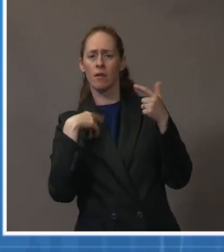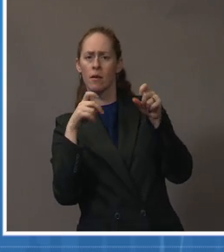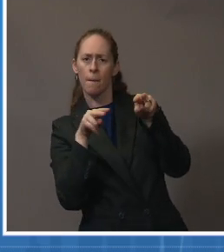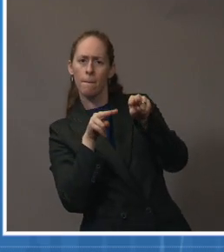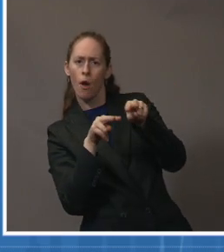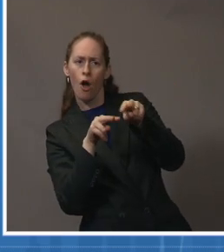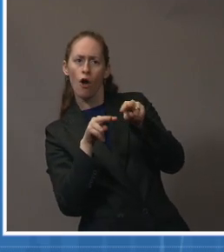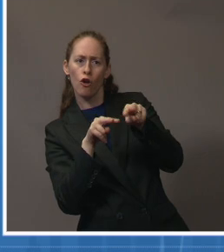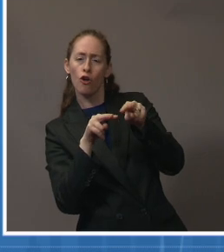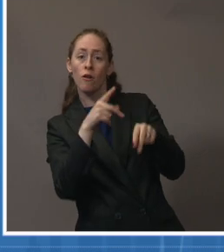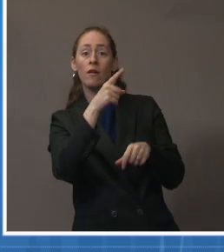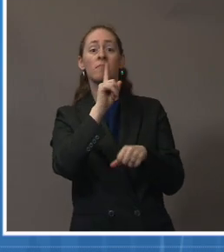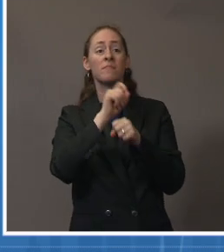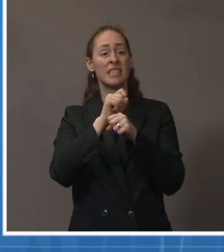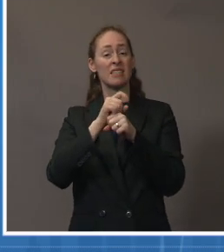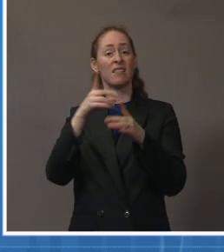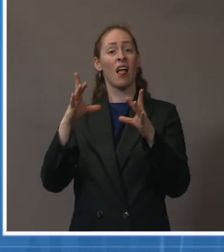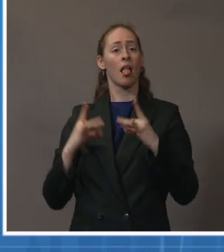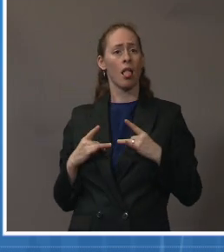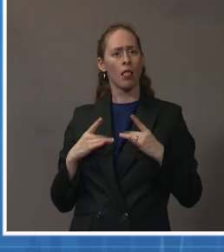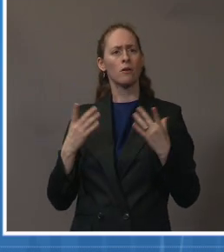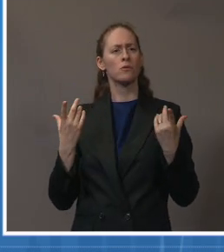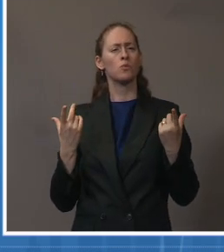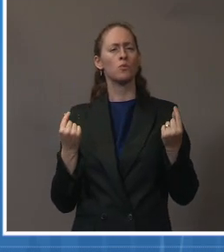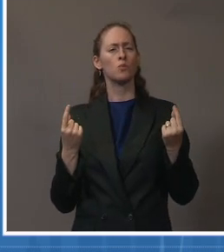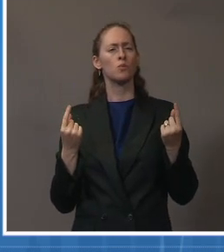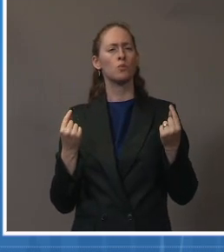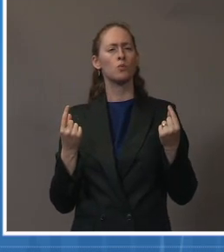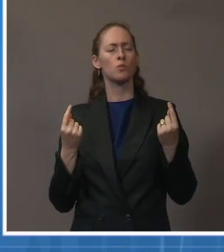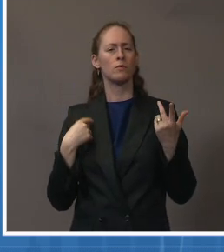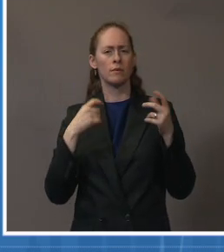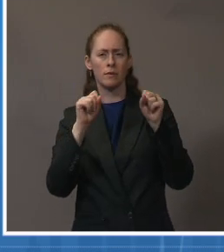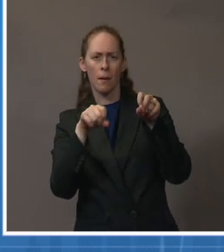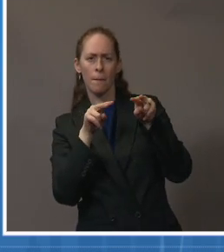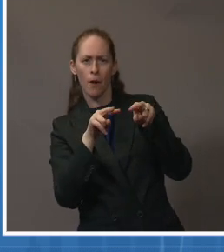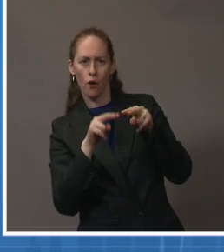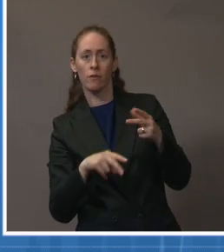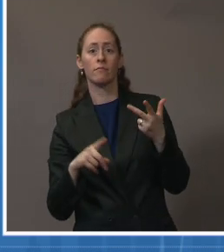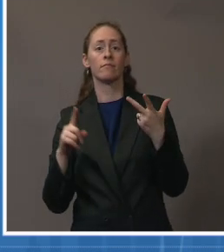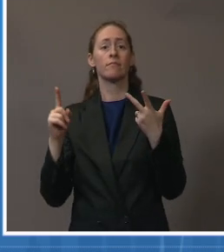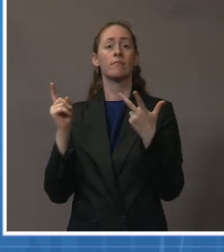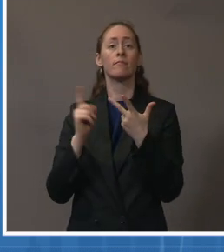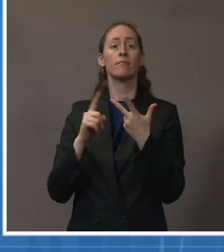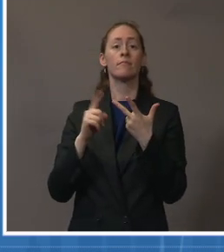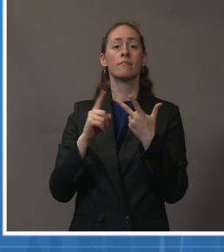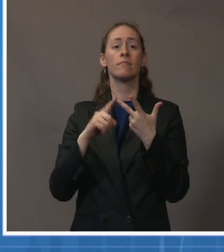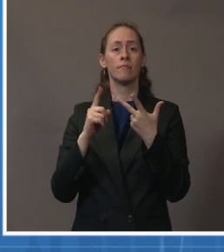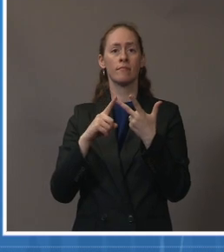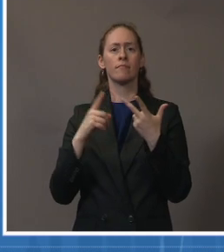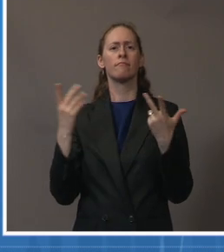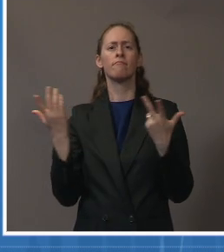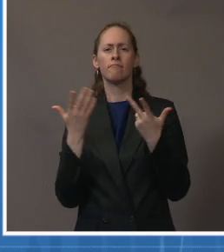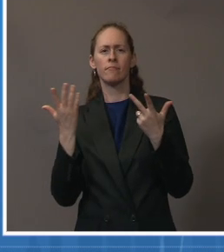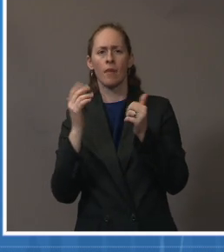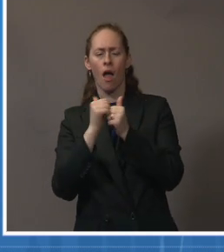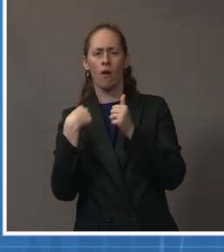moderating the host. And the other adjunctive therapies, such as anticoagulants. If we can move to the next slide,